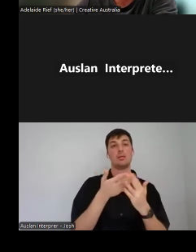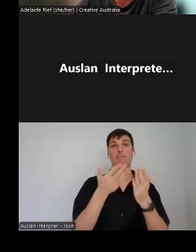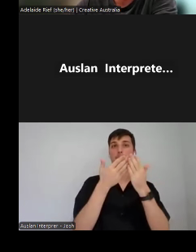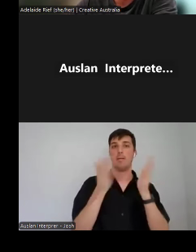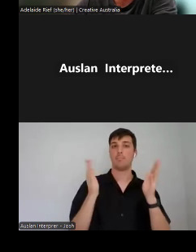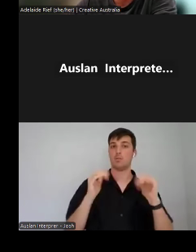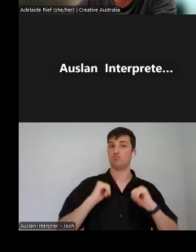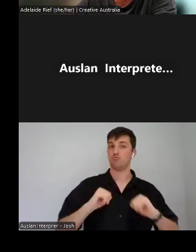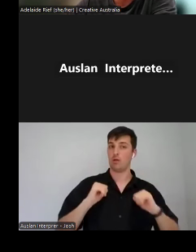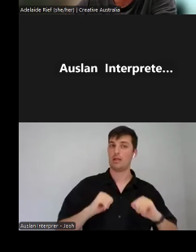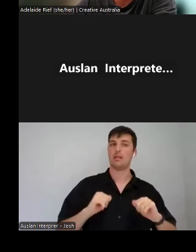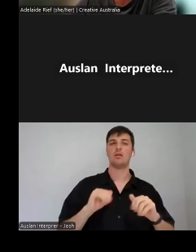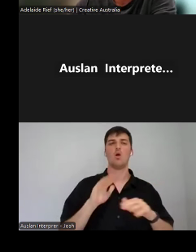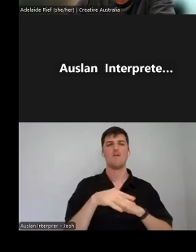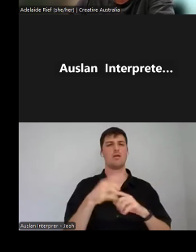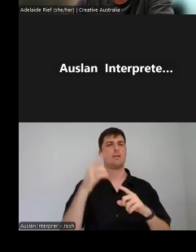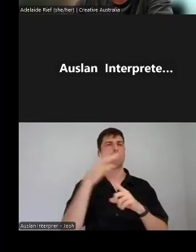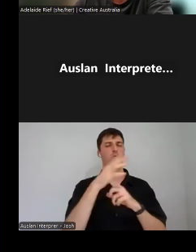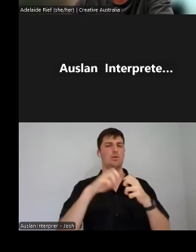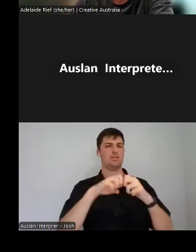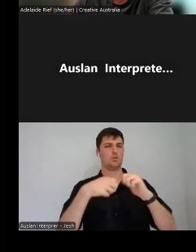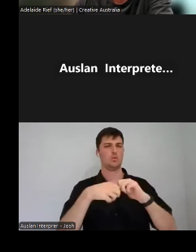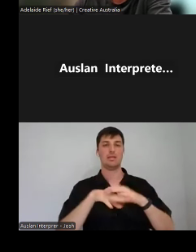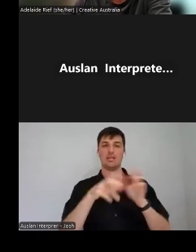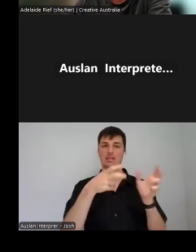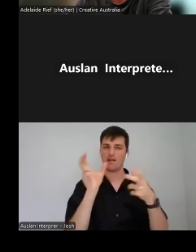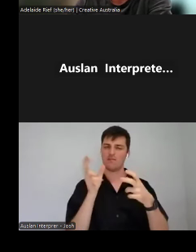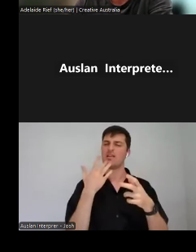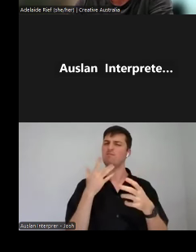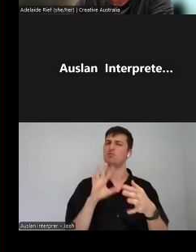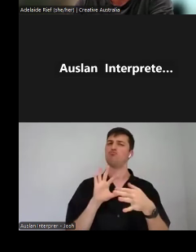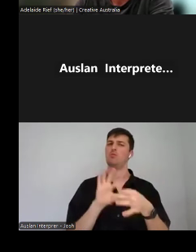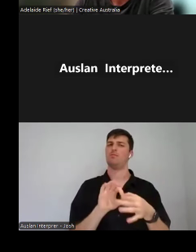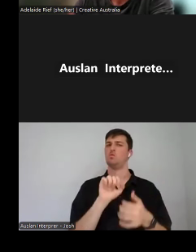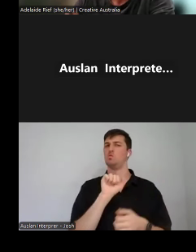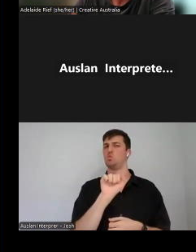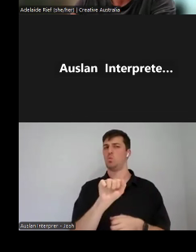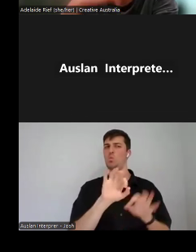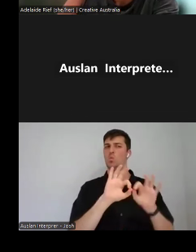key issues on governance if that's relevant for your Board members and key staff members. So one